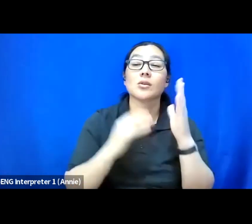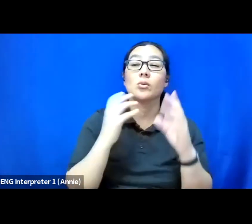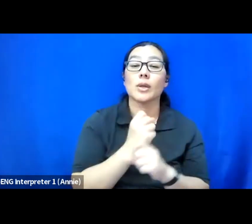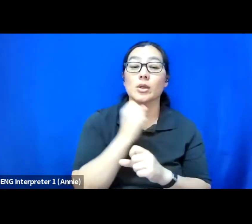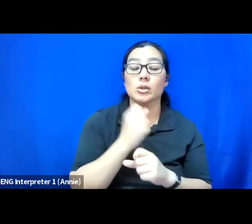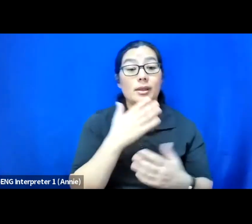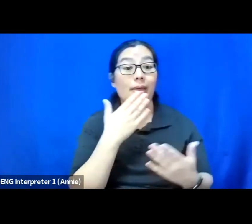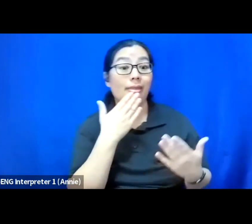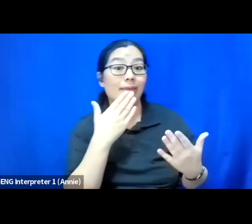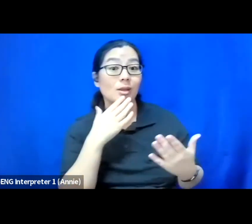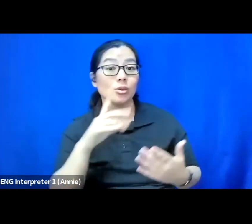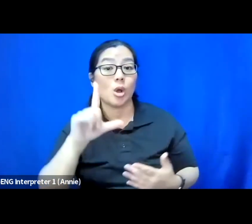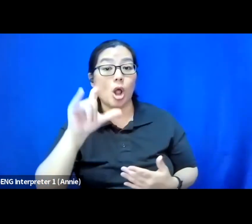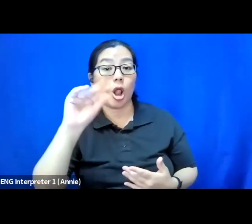and Zeenat Hussan [assumed spellings].